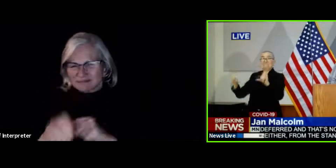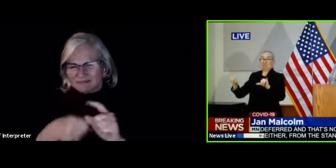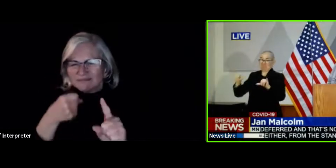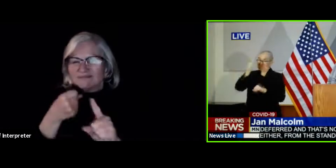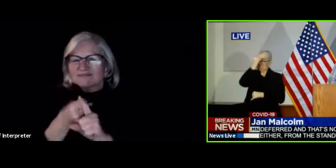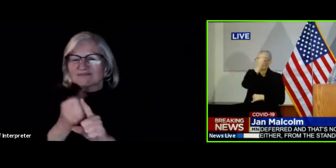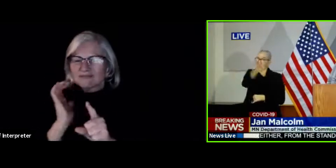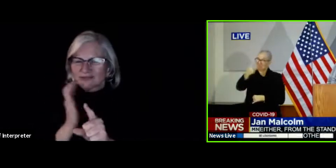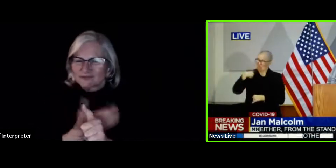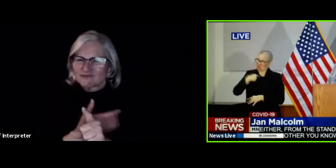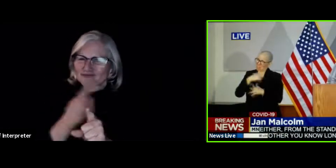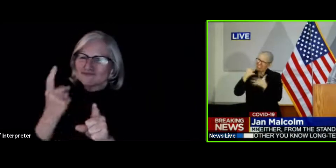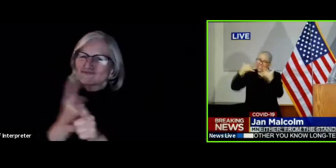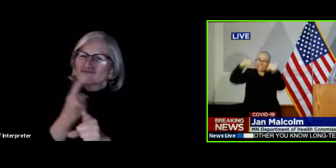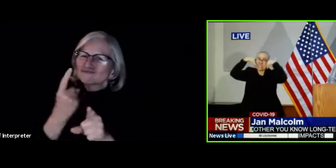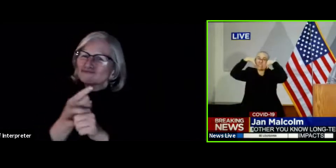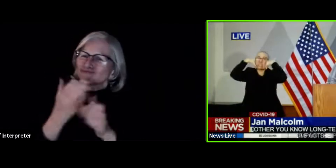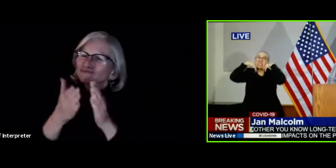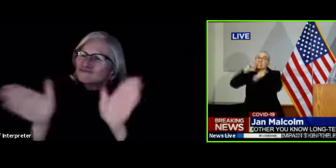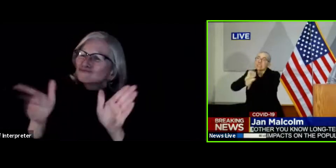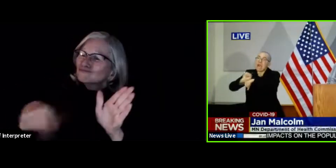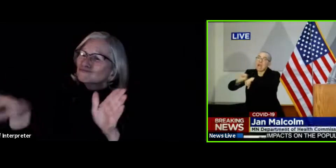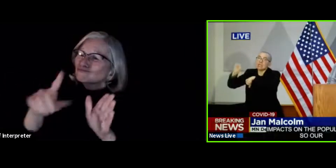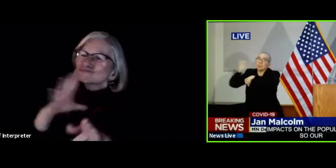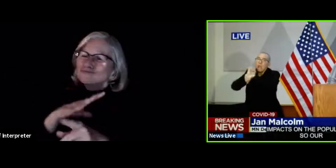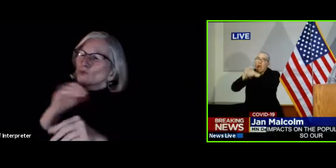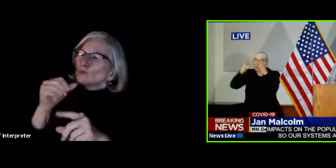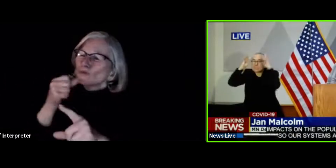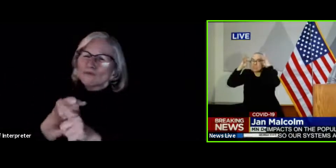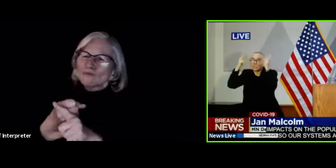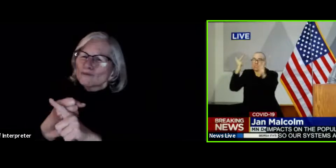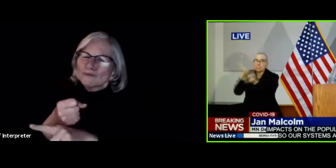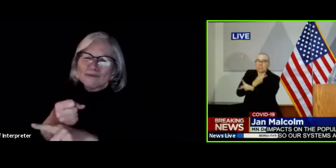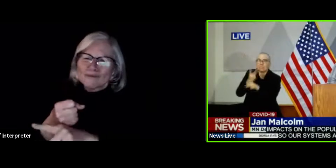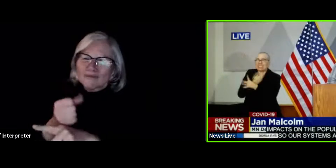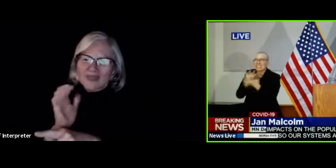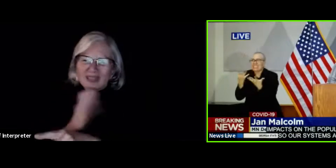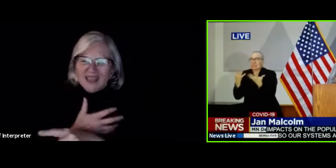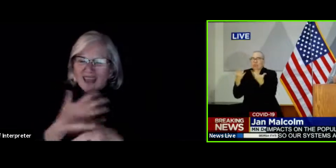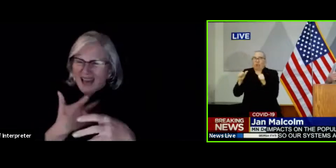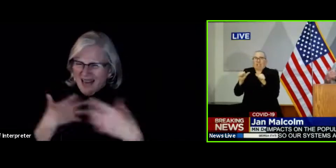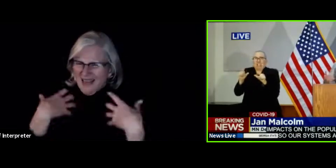HARD TO MAKE THE MOST OF THE CAPACITY THAT THEY HAVE SO IT'S NOT LIKE THEY ARE EVER GOING